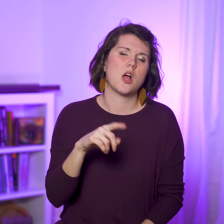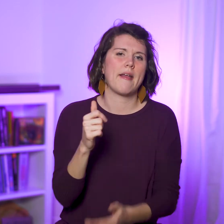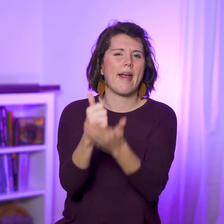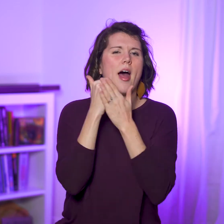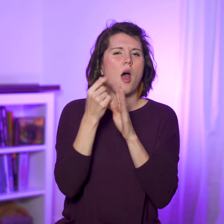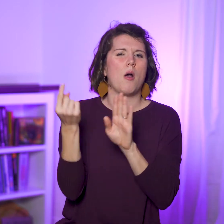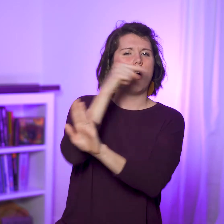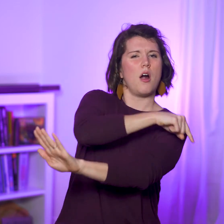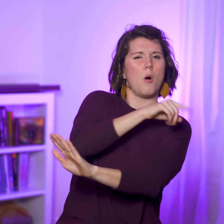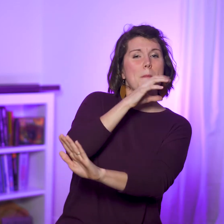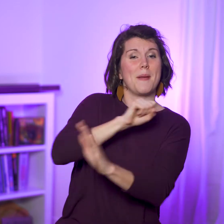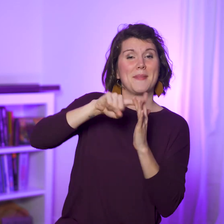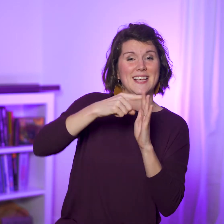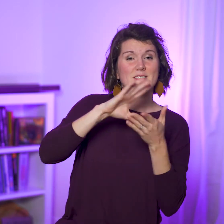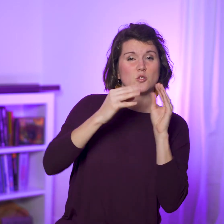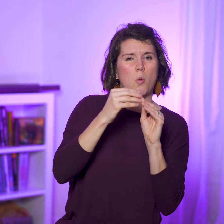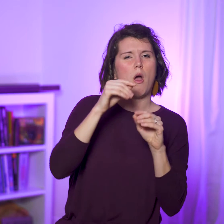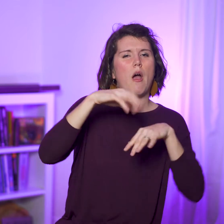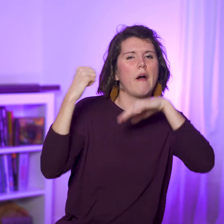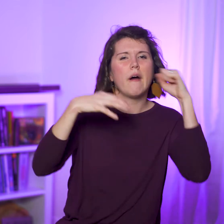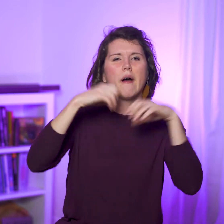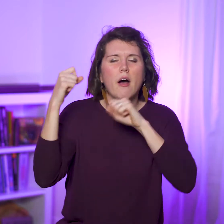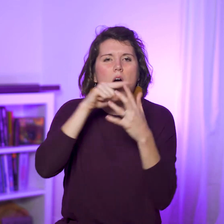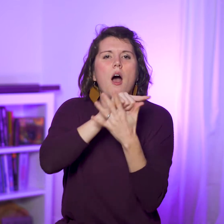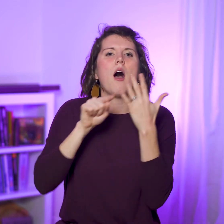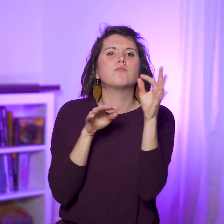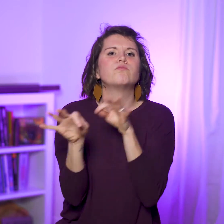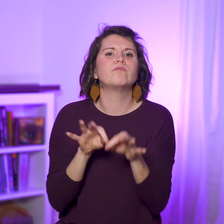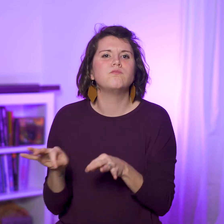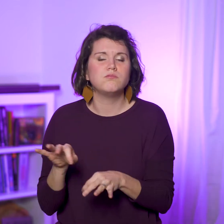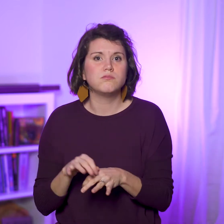He unpacks the story for them from the beginning.